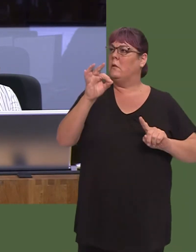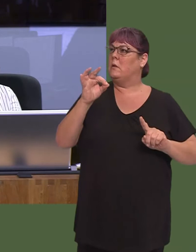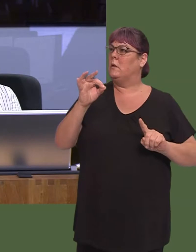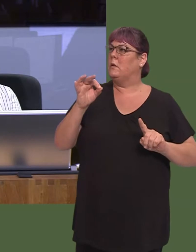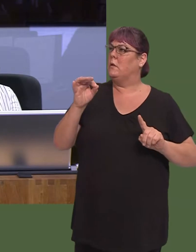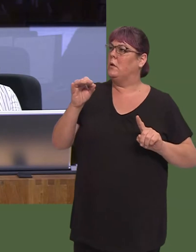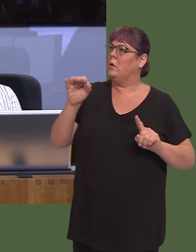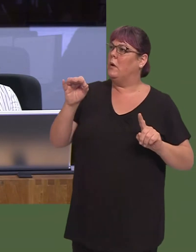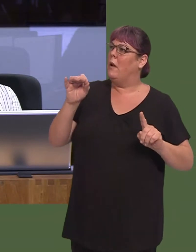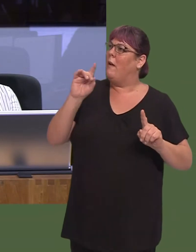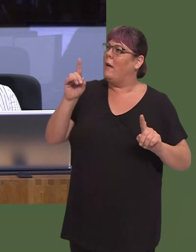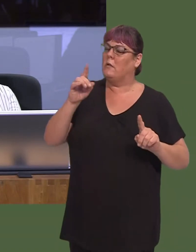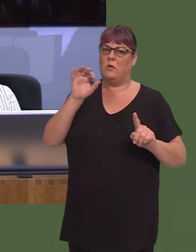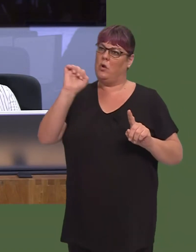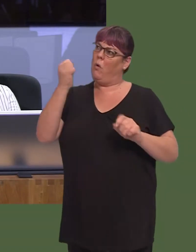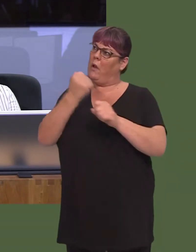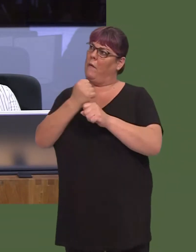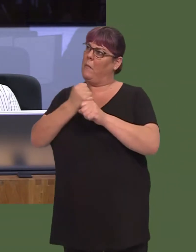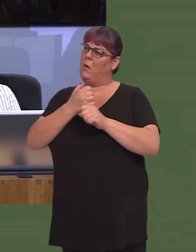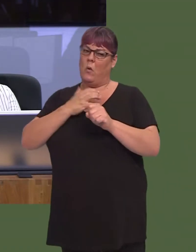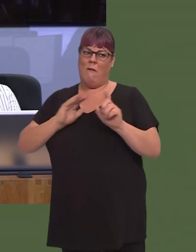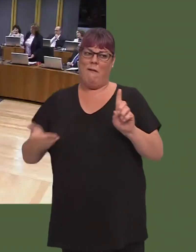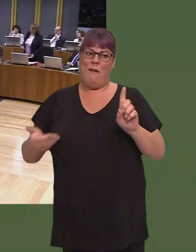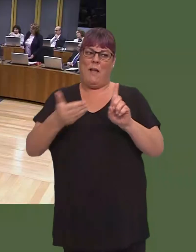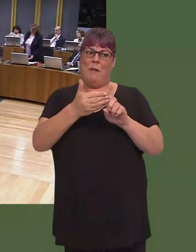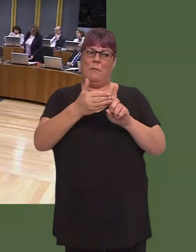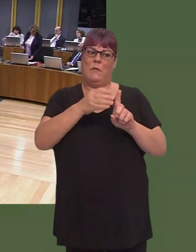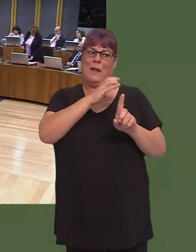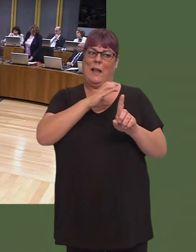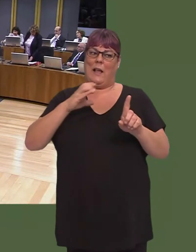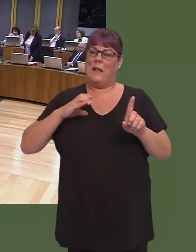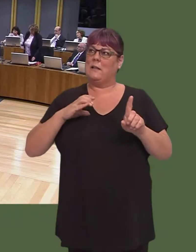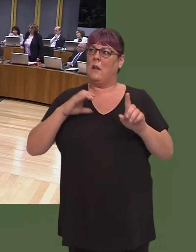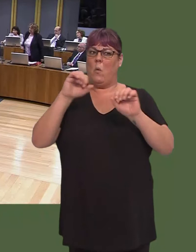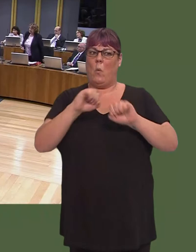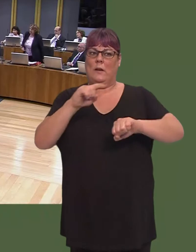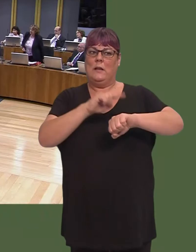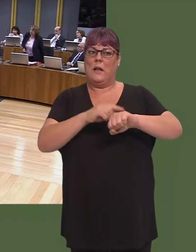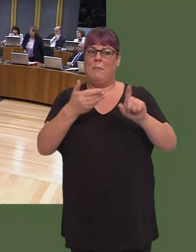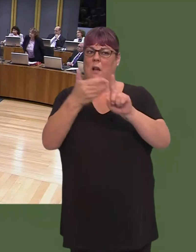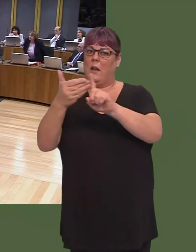that there is increasing mood music in this Chamber and outside that if there is no deal